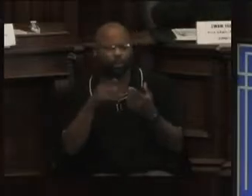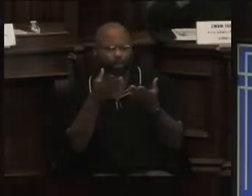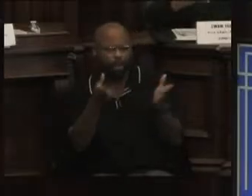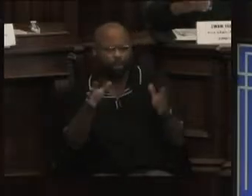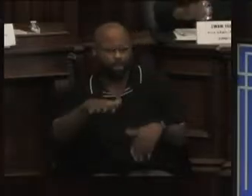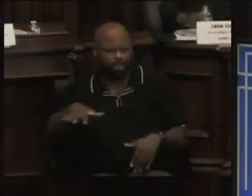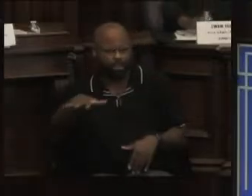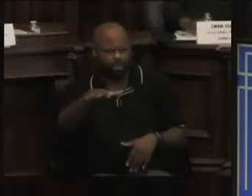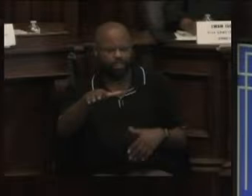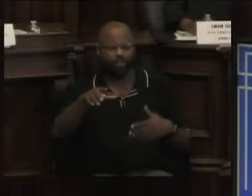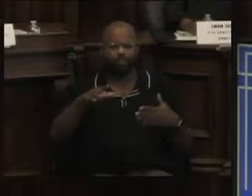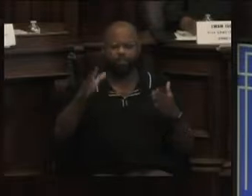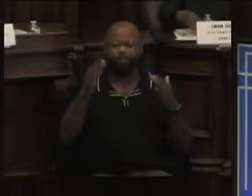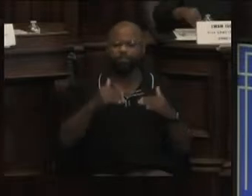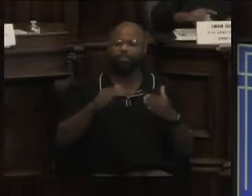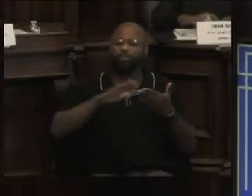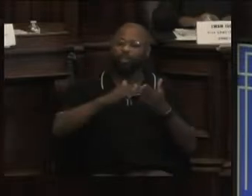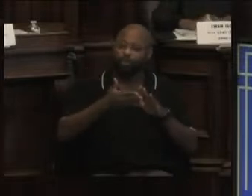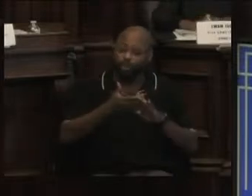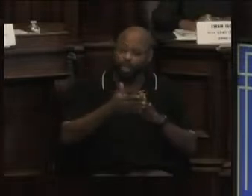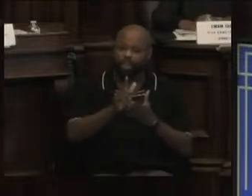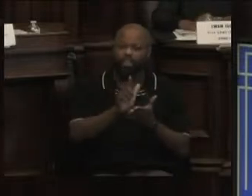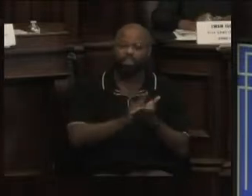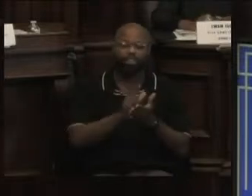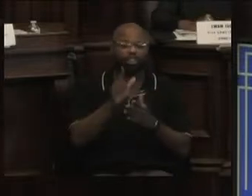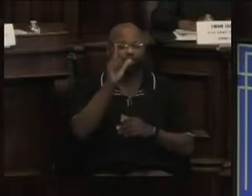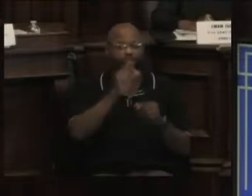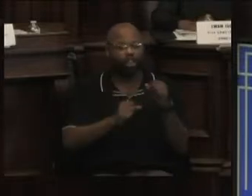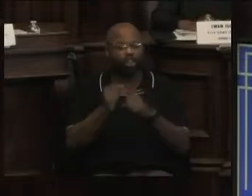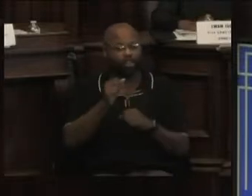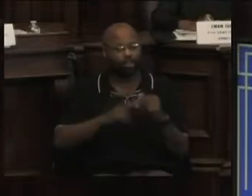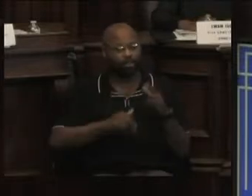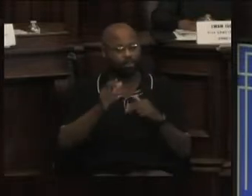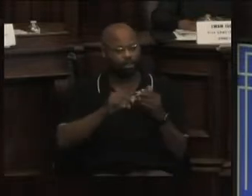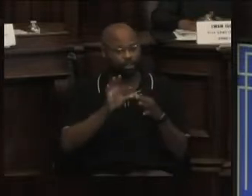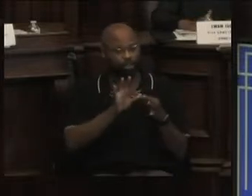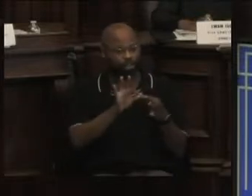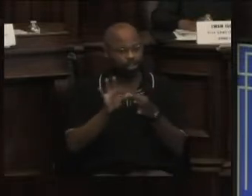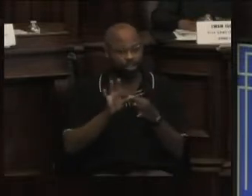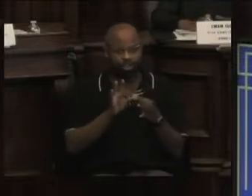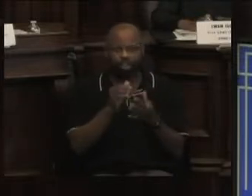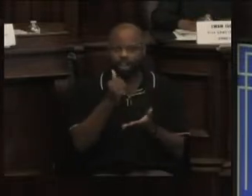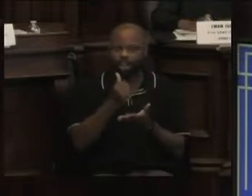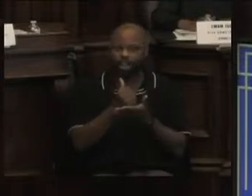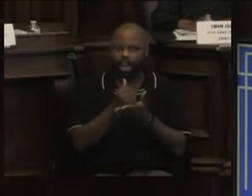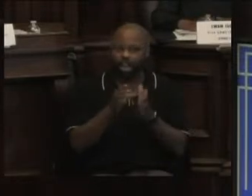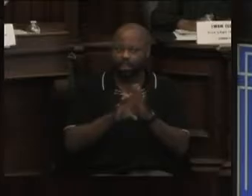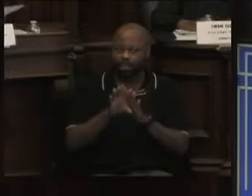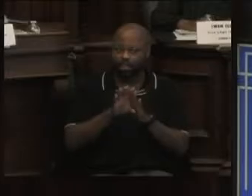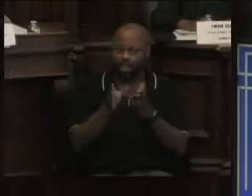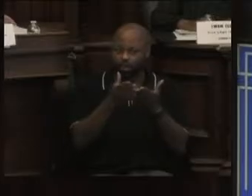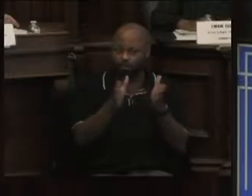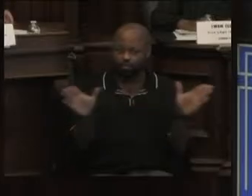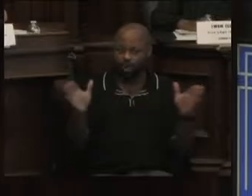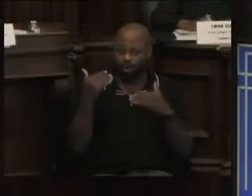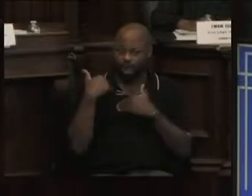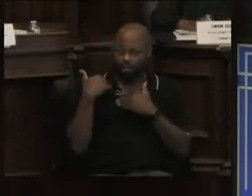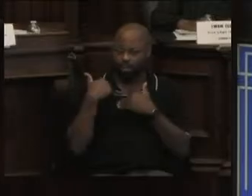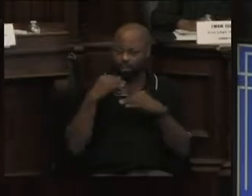accessible and understandable to the public and then community and legislative